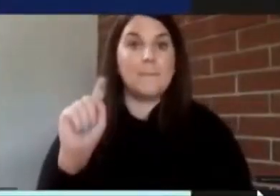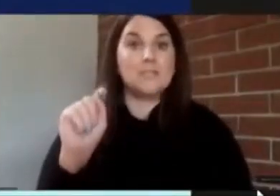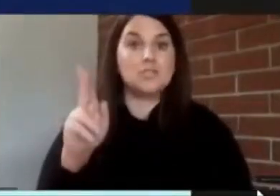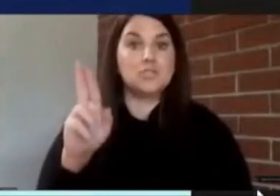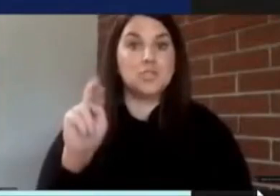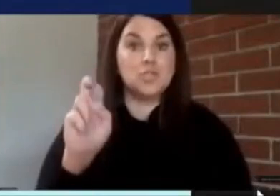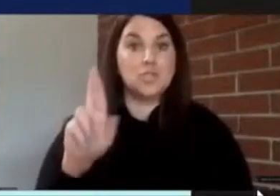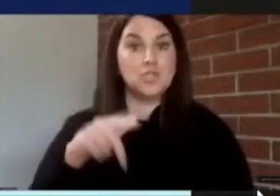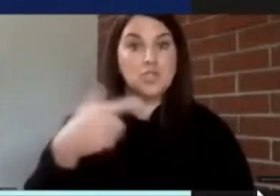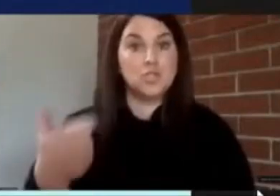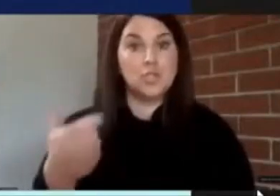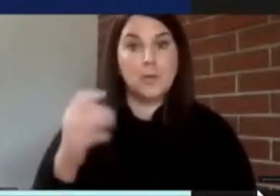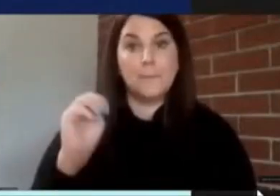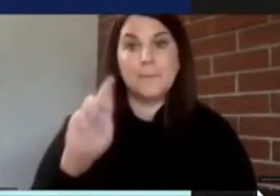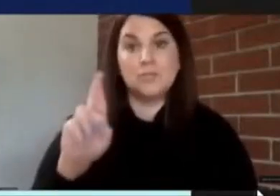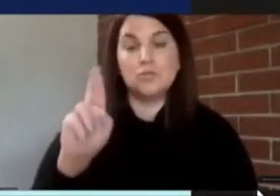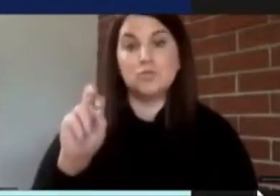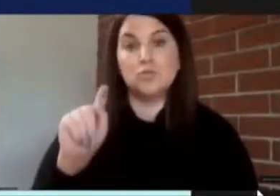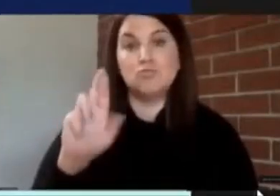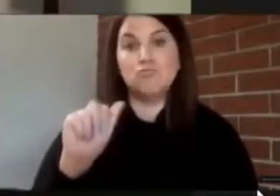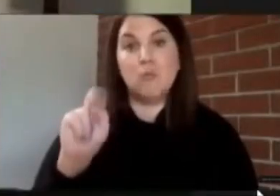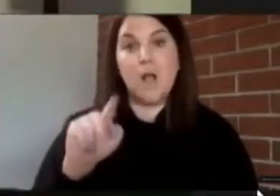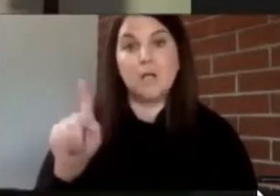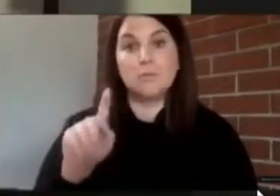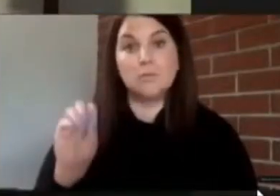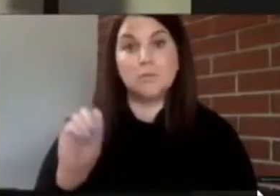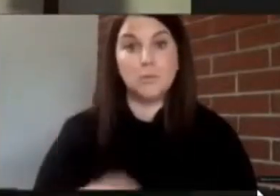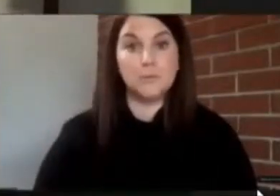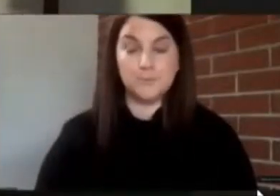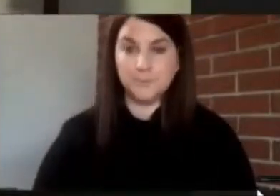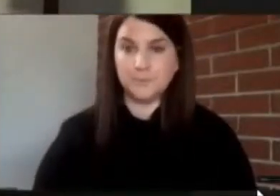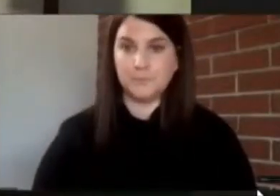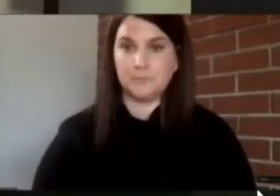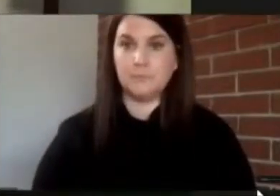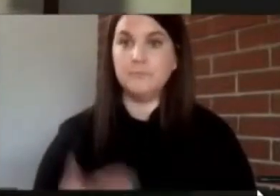Vincent Toranzo: Thank you, Madam Chair.